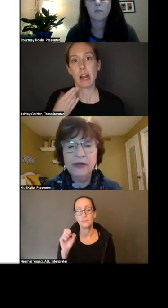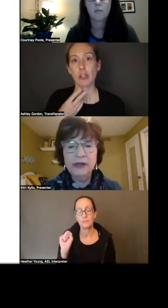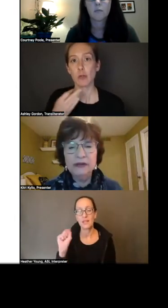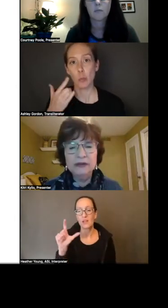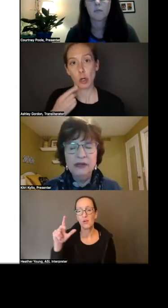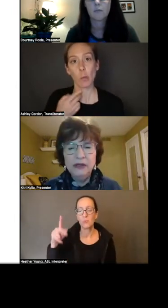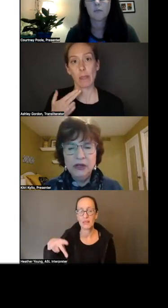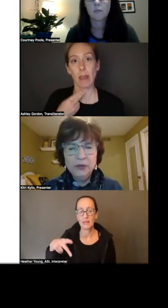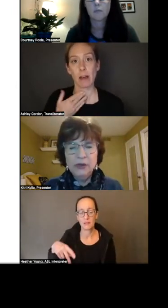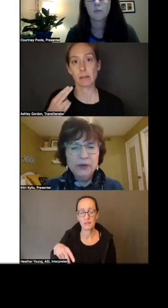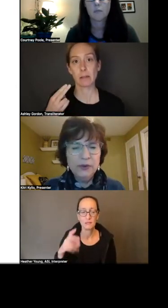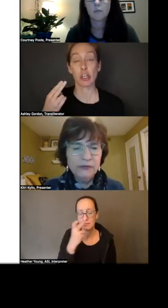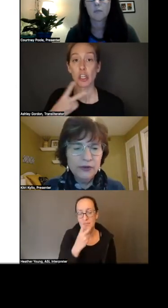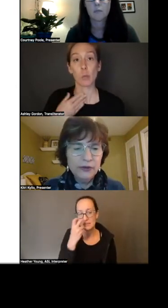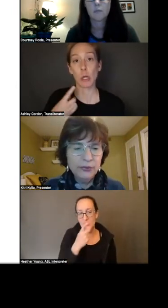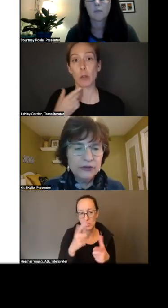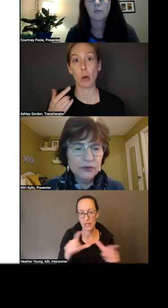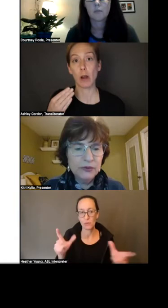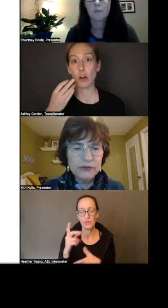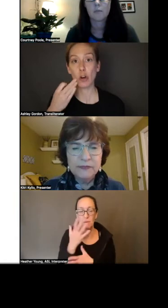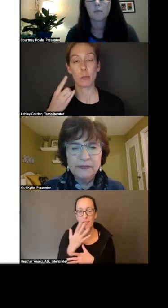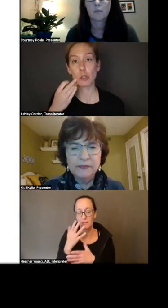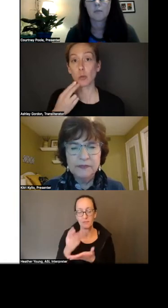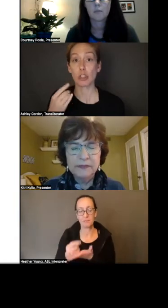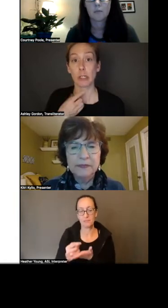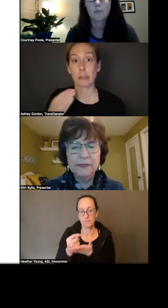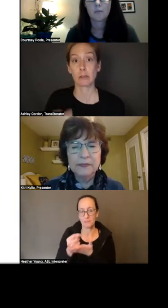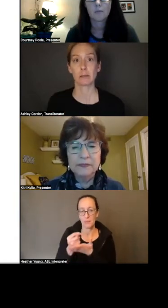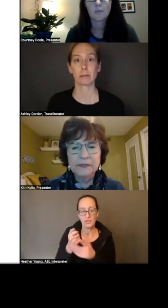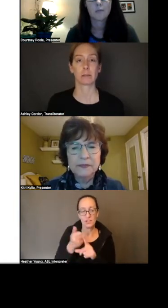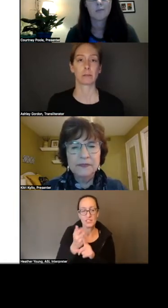that is cueing with one of her preschool students. Wow.